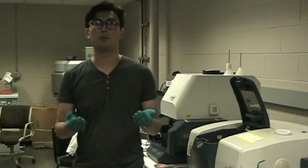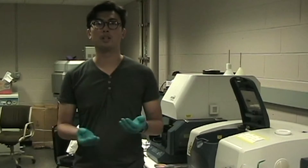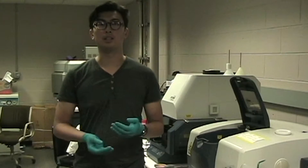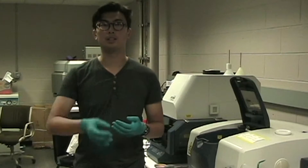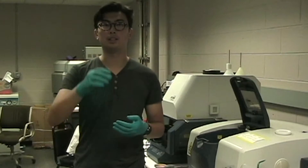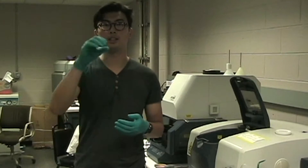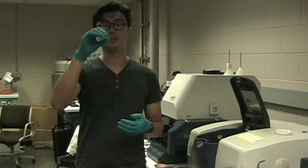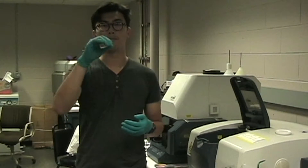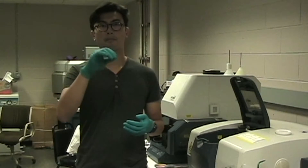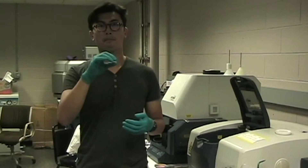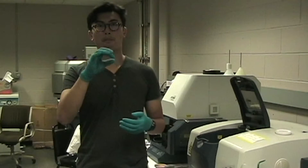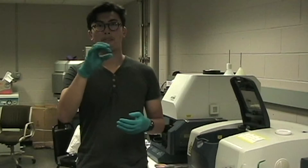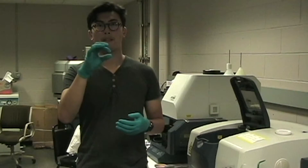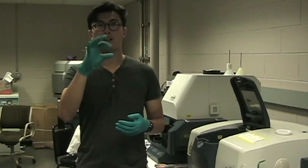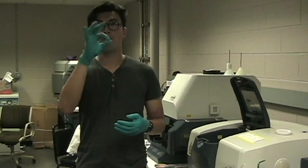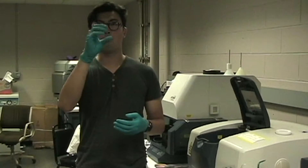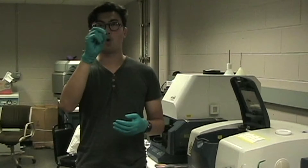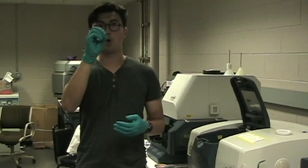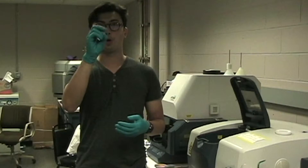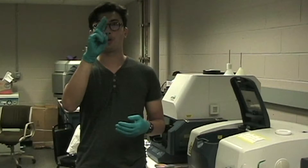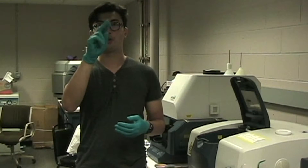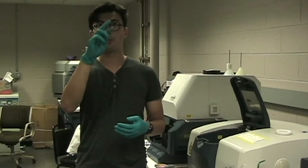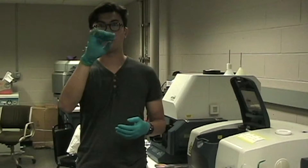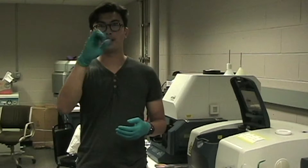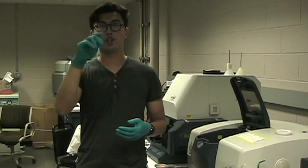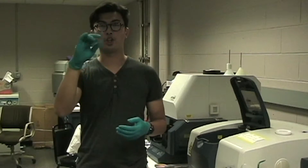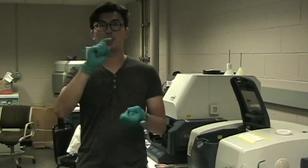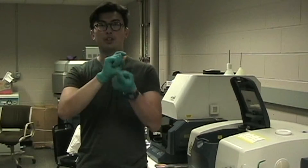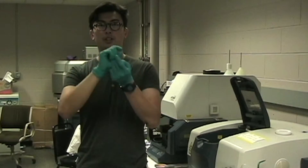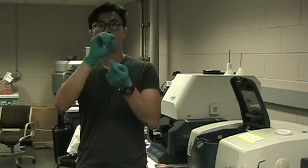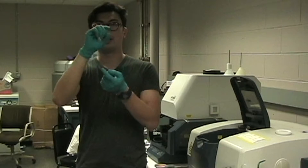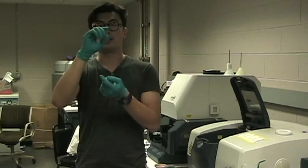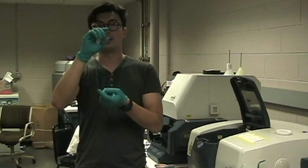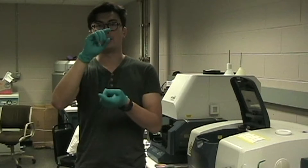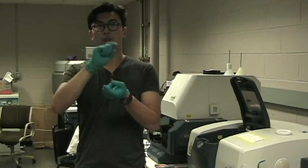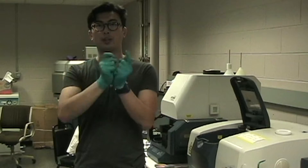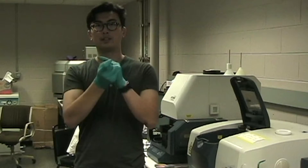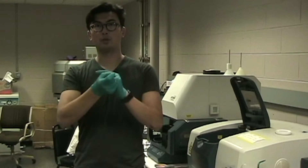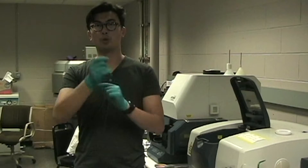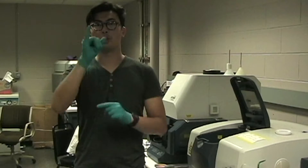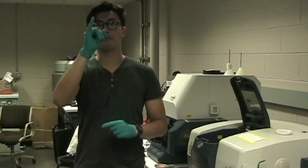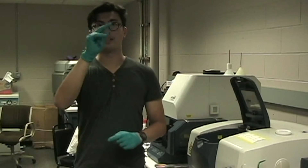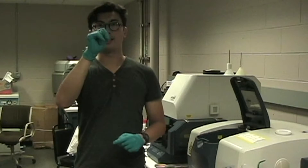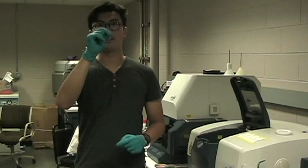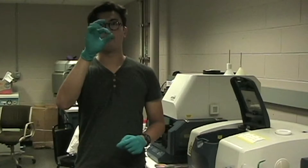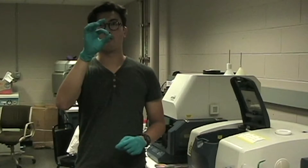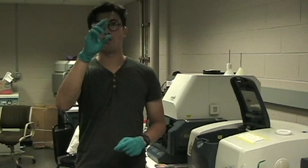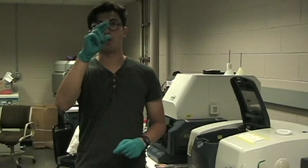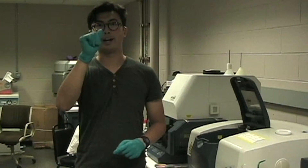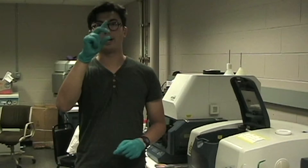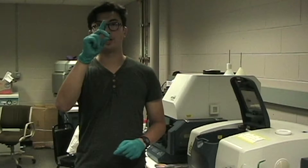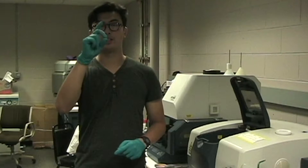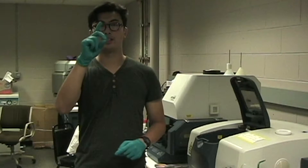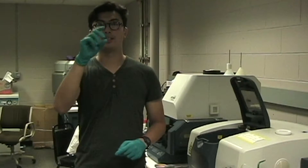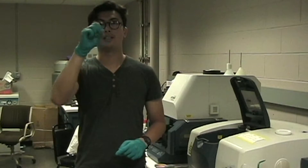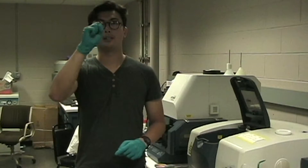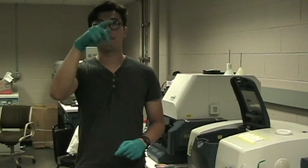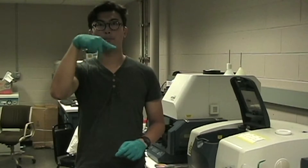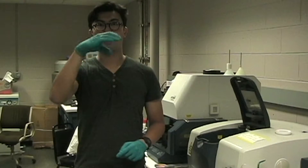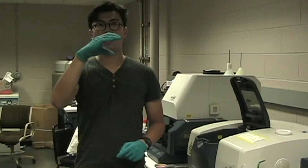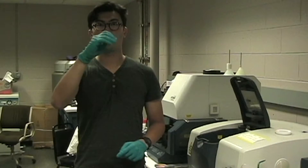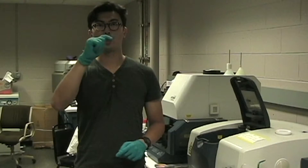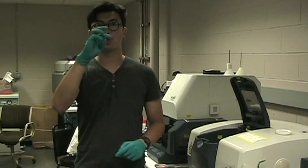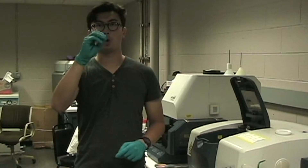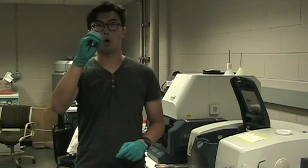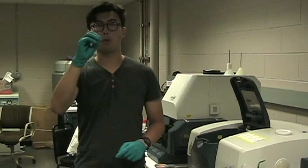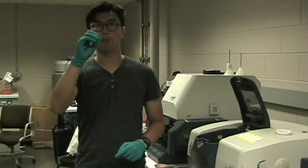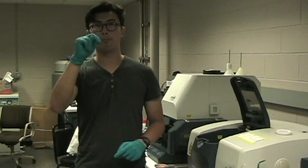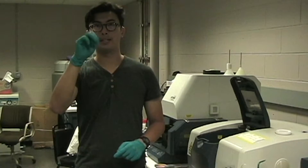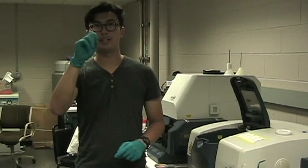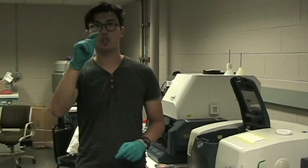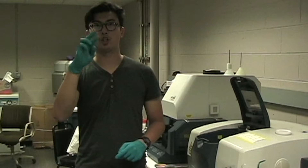This equipment is called the Fourier Transform Infrared Spectrometer.